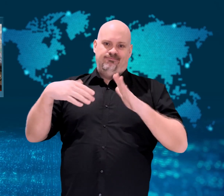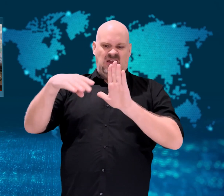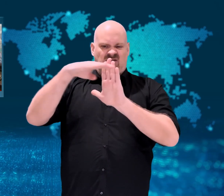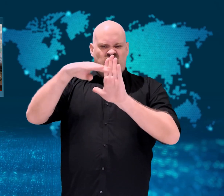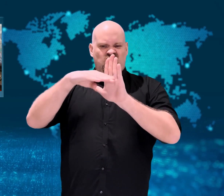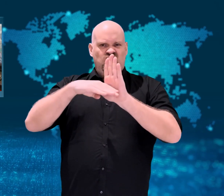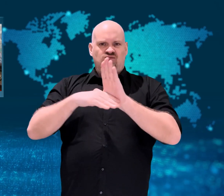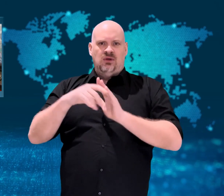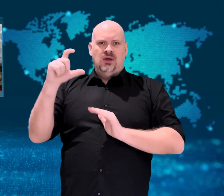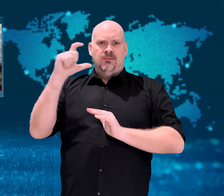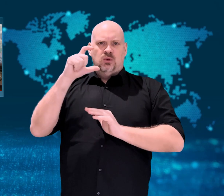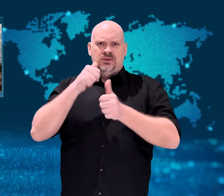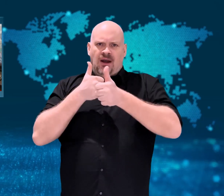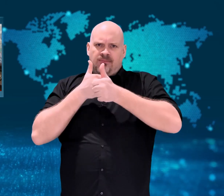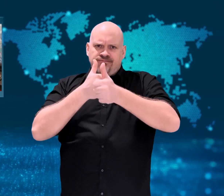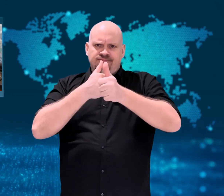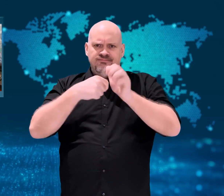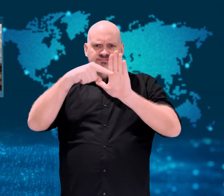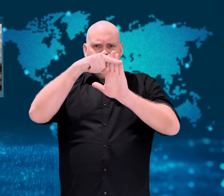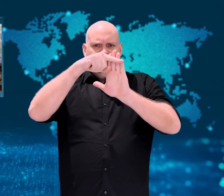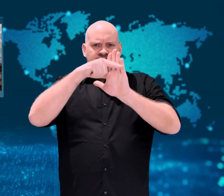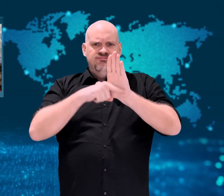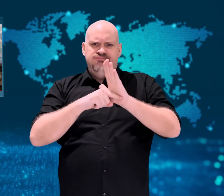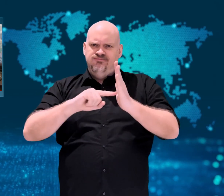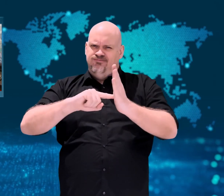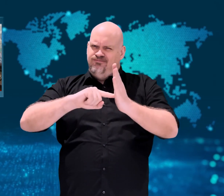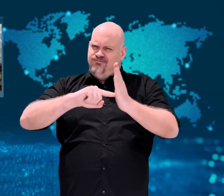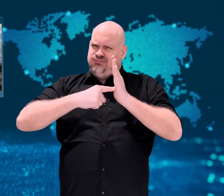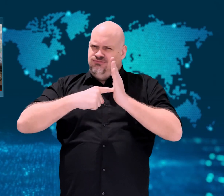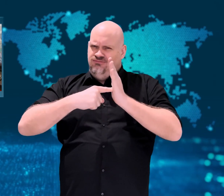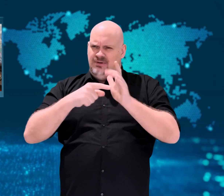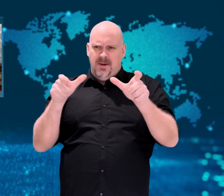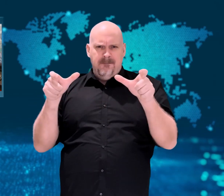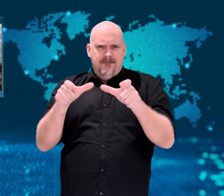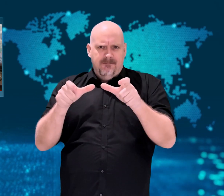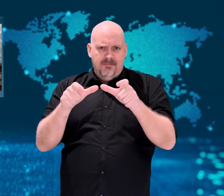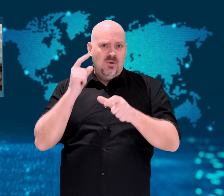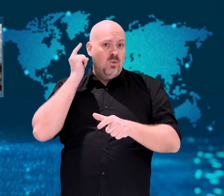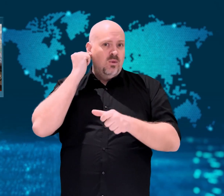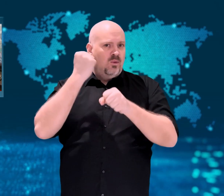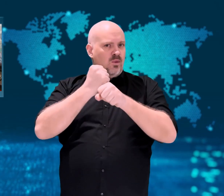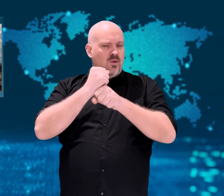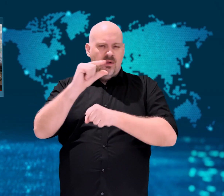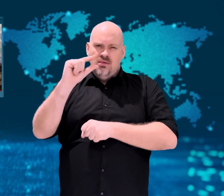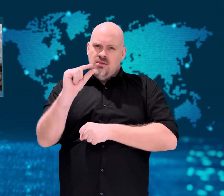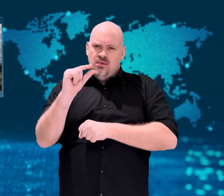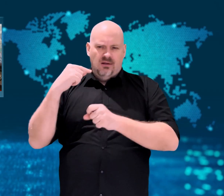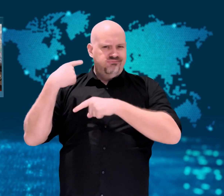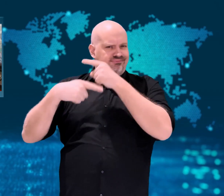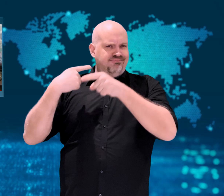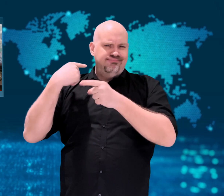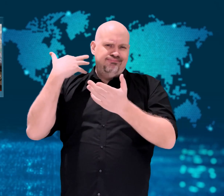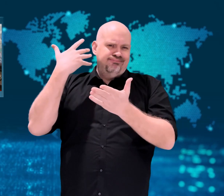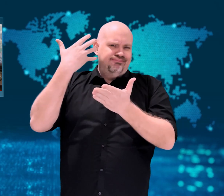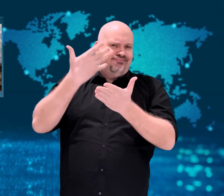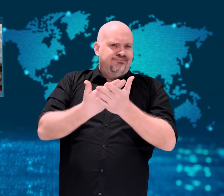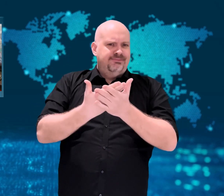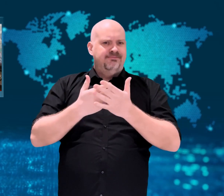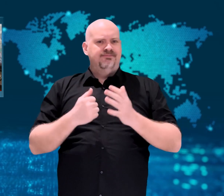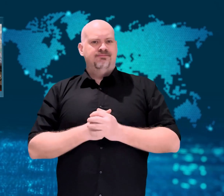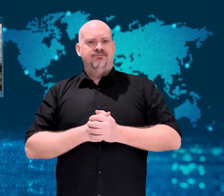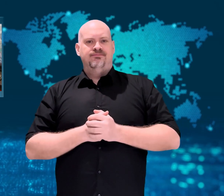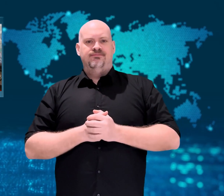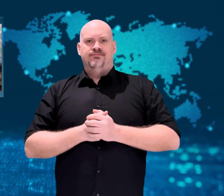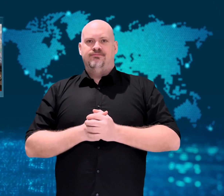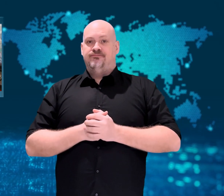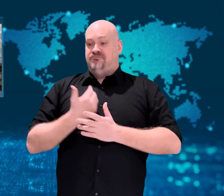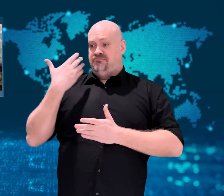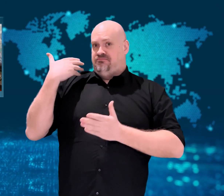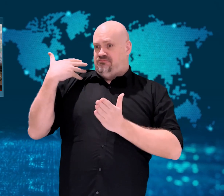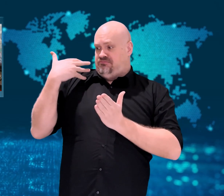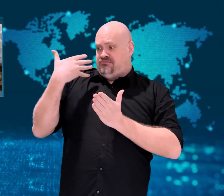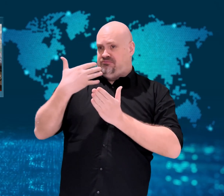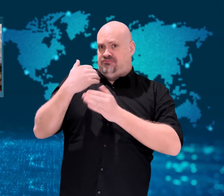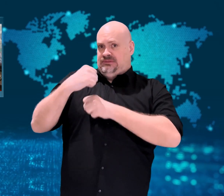has remained low due to Islam’s conservative religious rules.